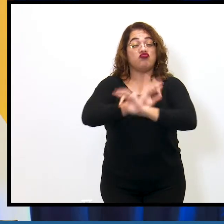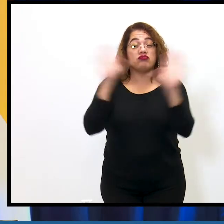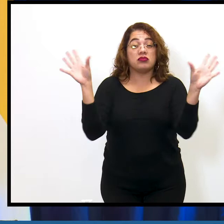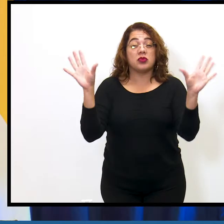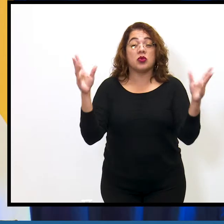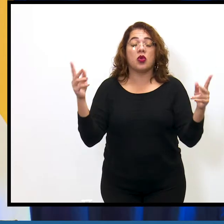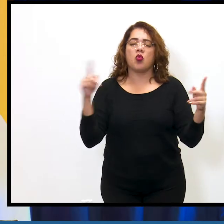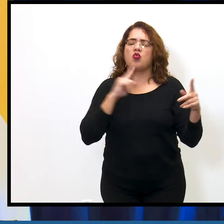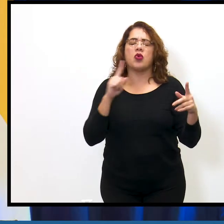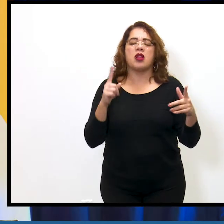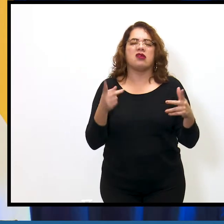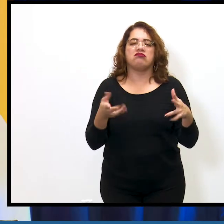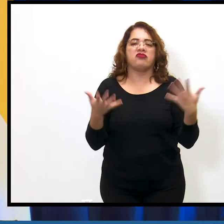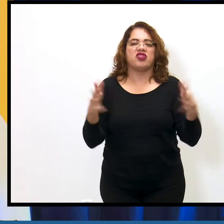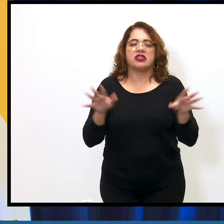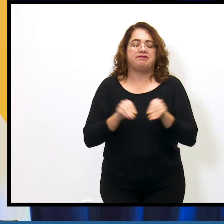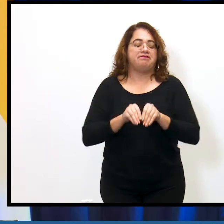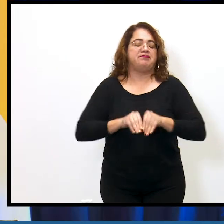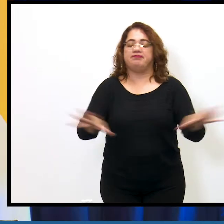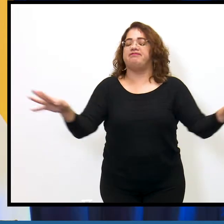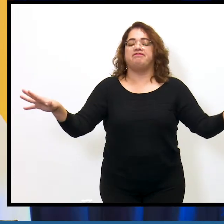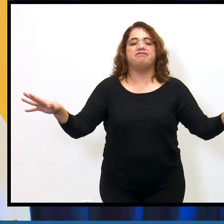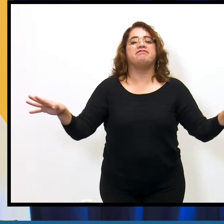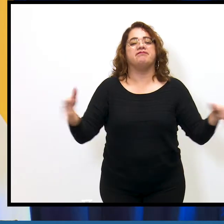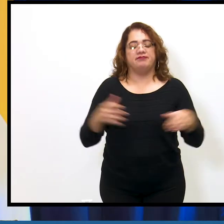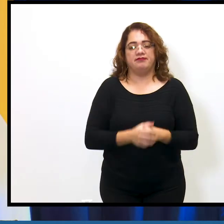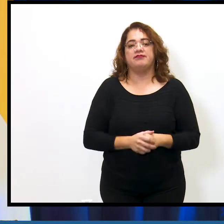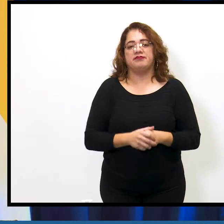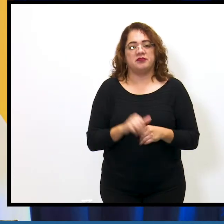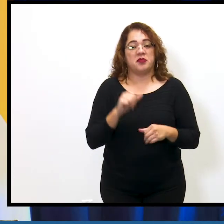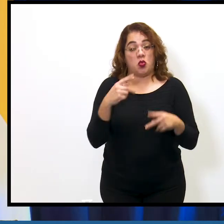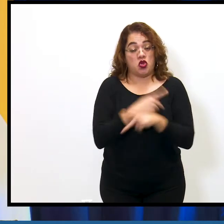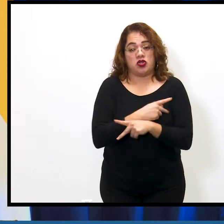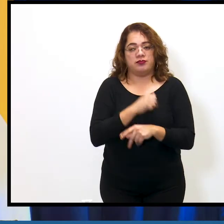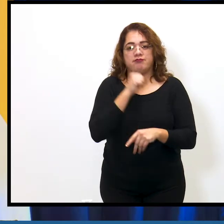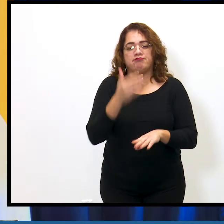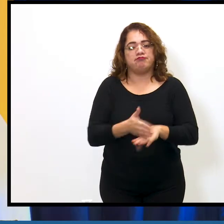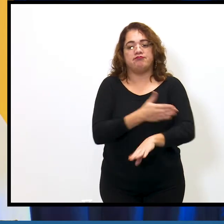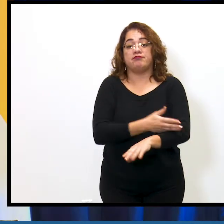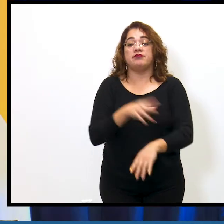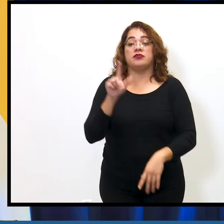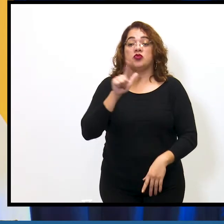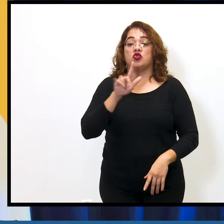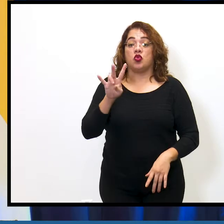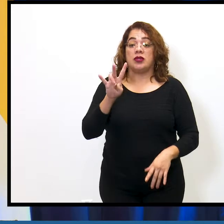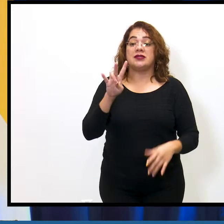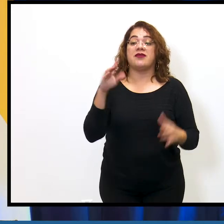now. Since the beginning of the pandemic we've had 27,719 Long Beach residents